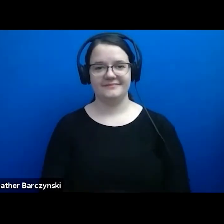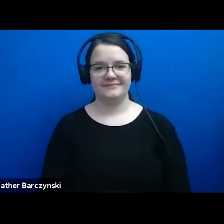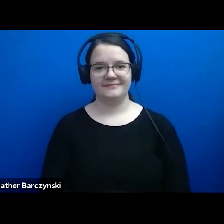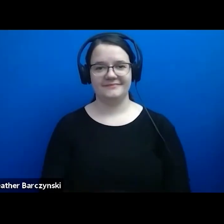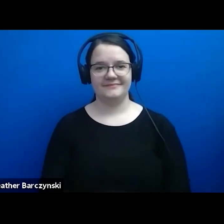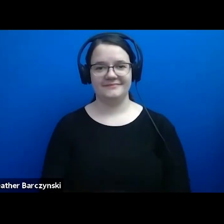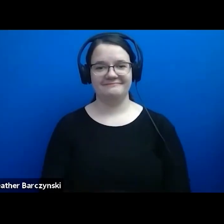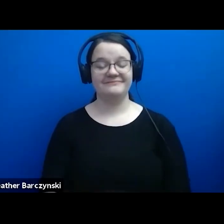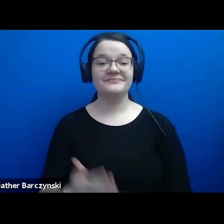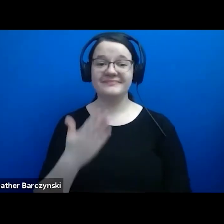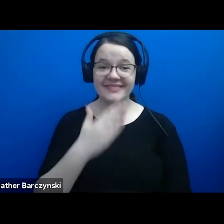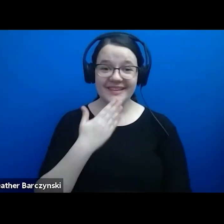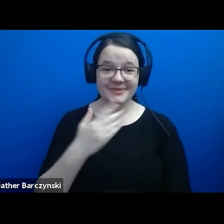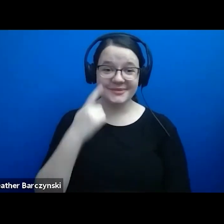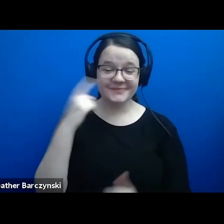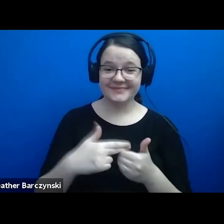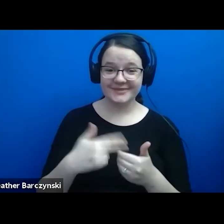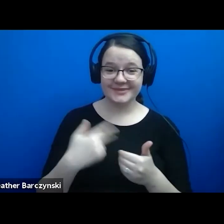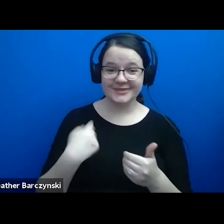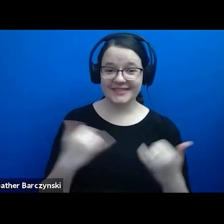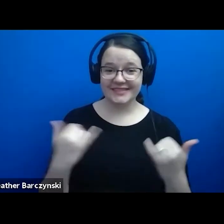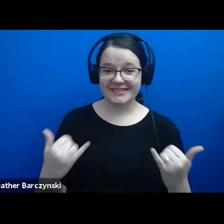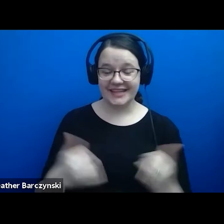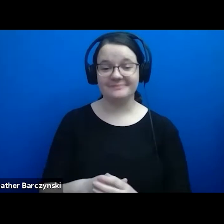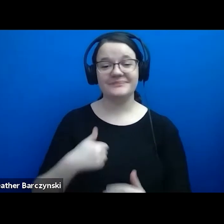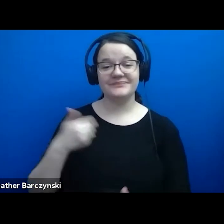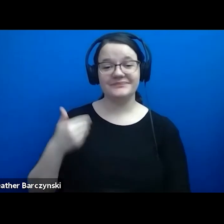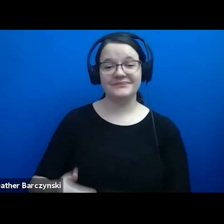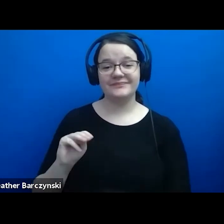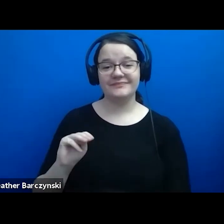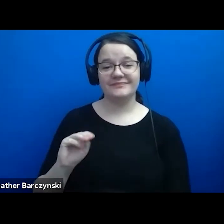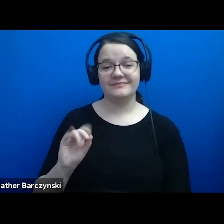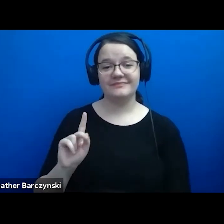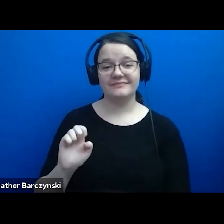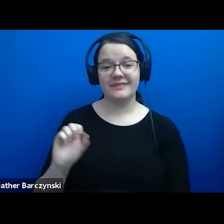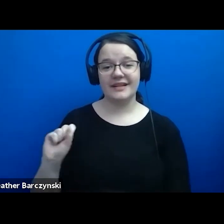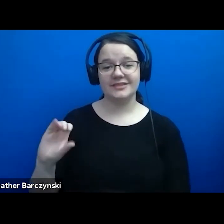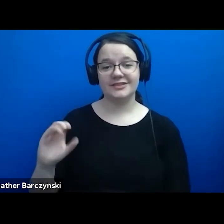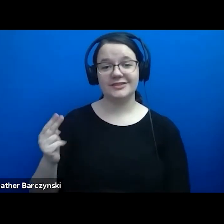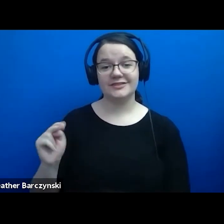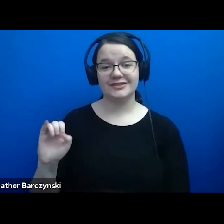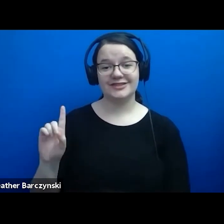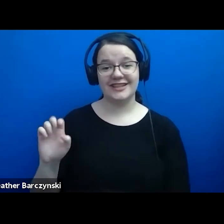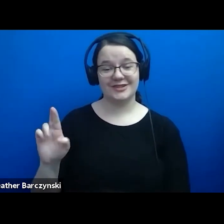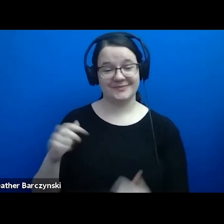thank you for joining us today i am mike schneider member of the class of 73 and a member of the